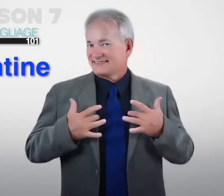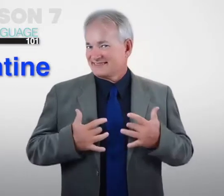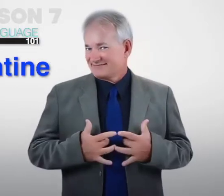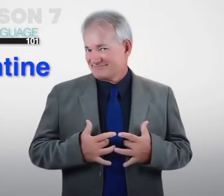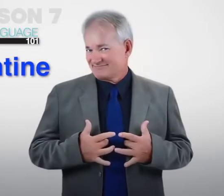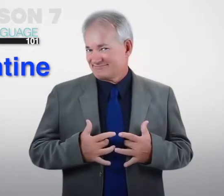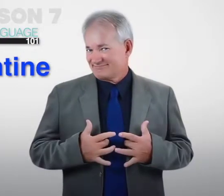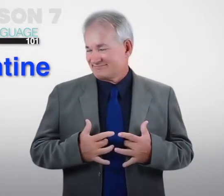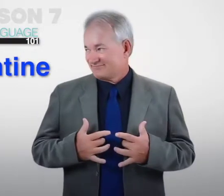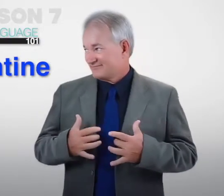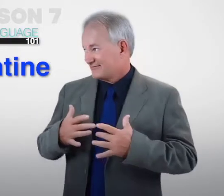Valentine.